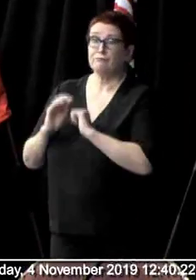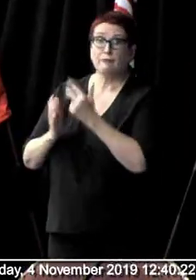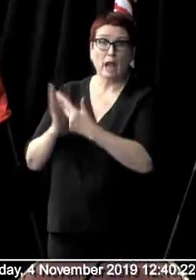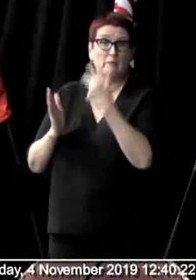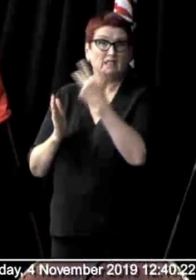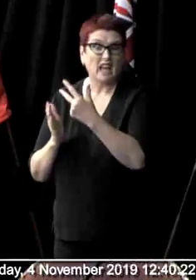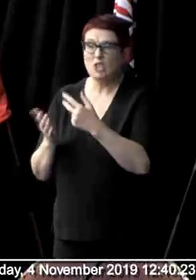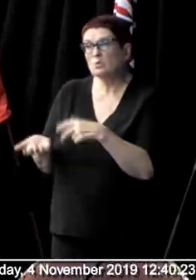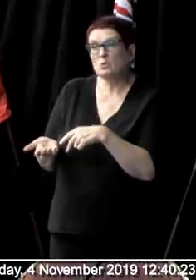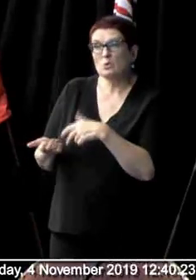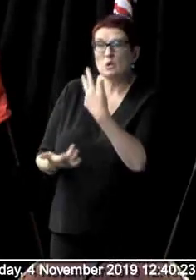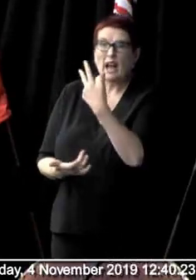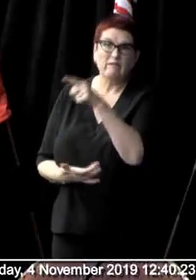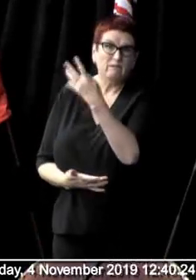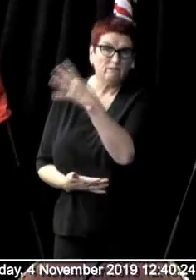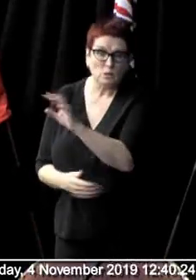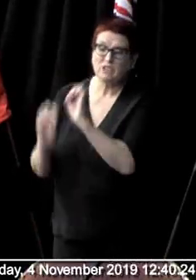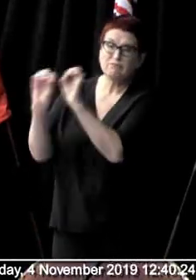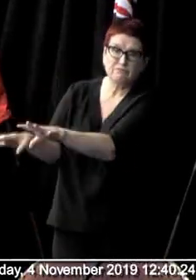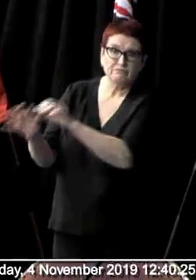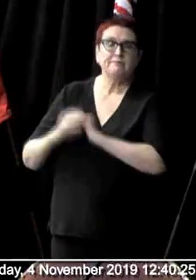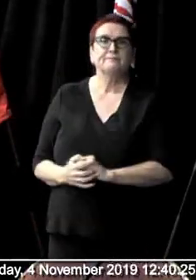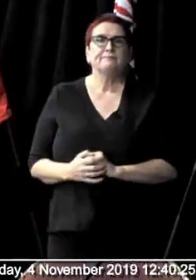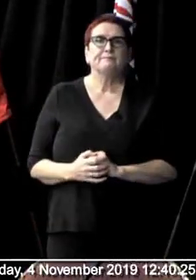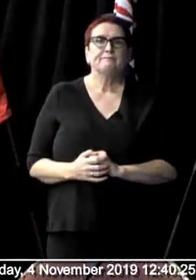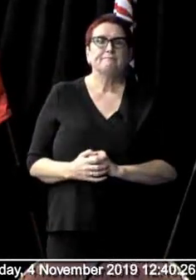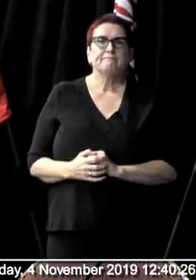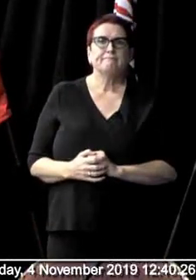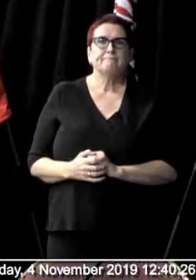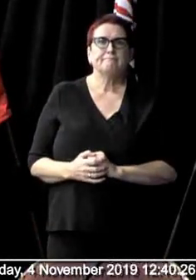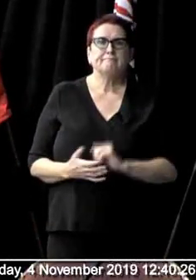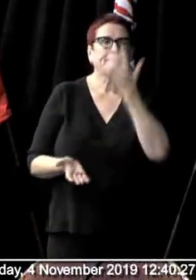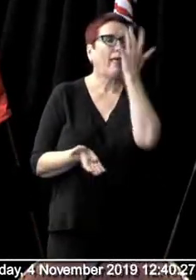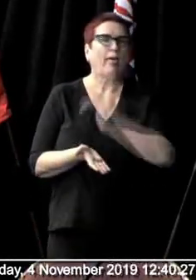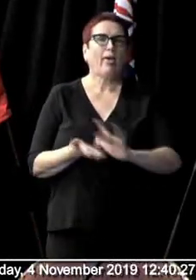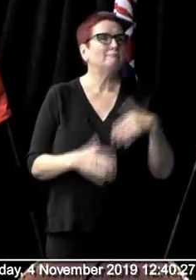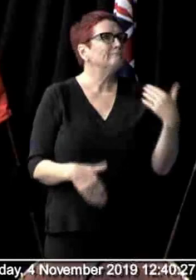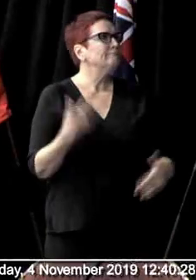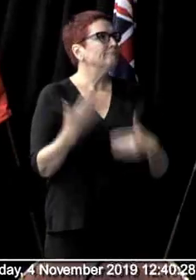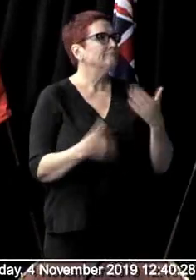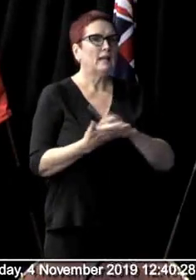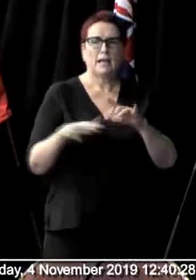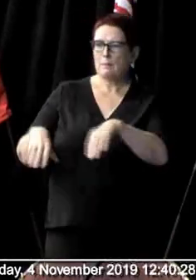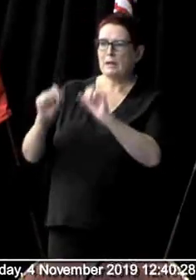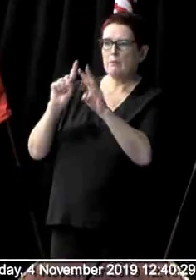20 to nine, know that I had nothing to worry about until I picked her up at 3 o’clock in the afternoon.